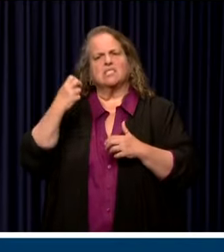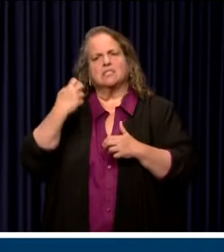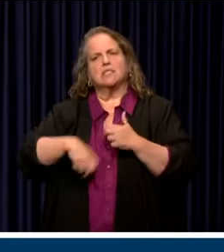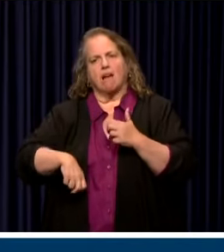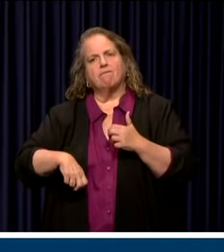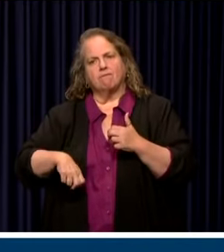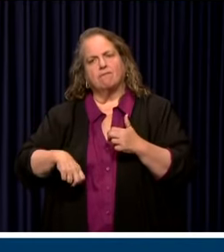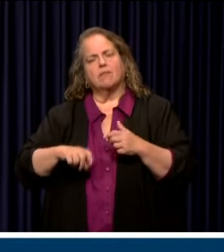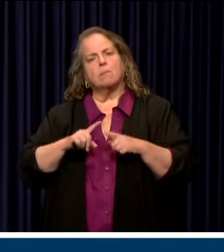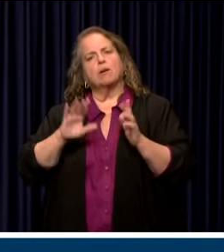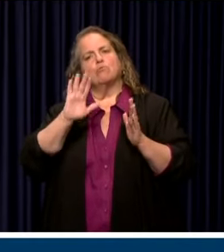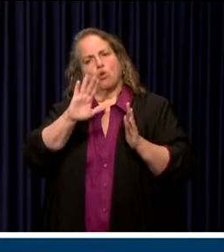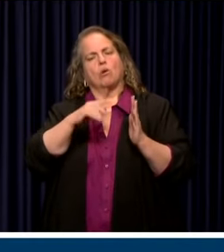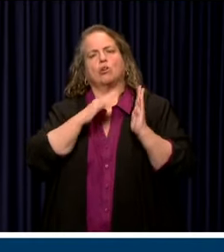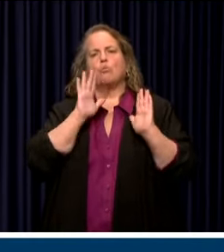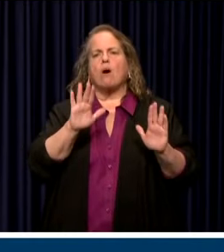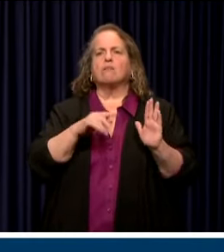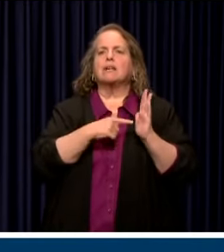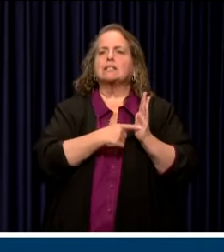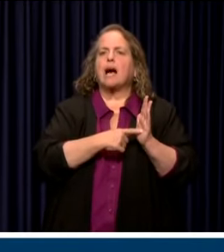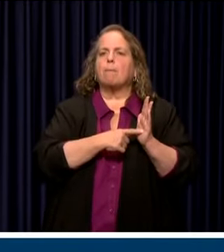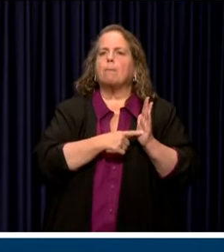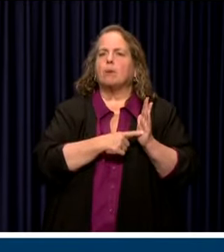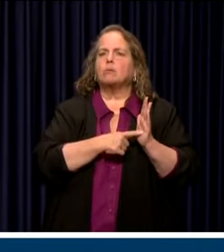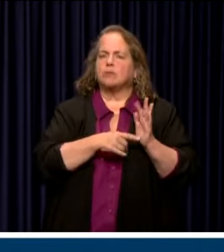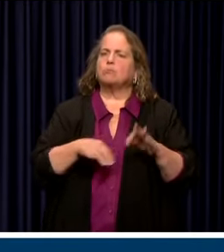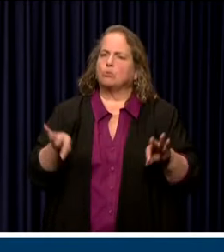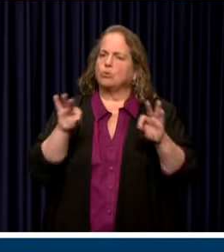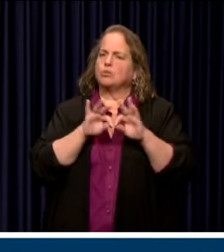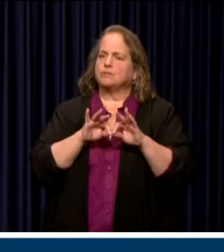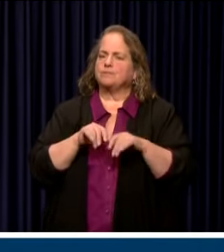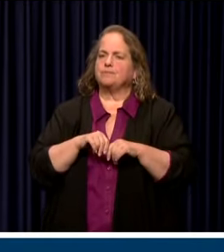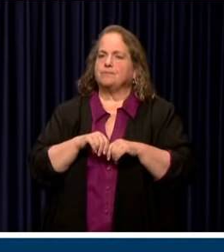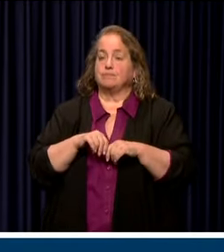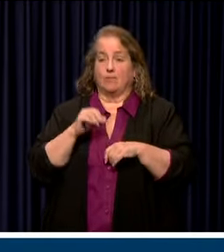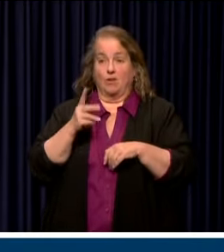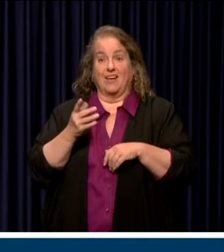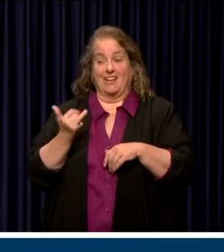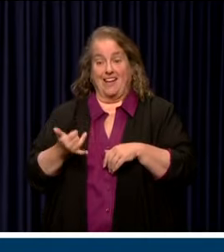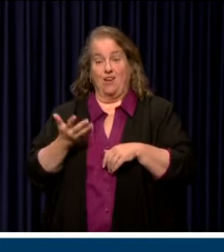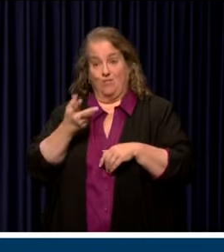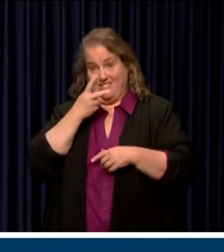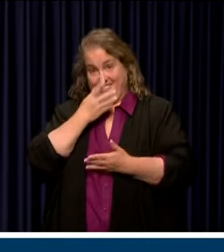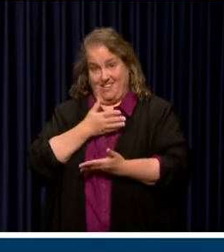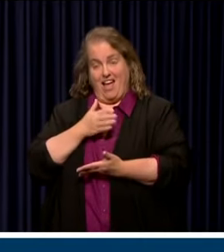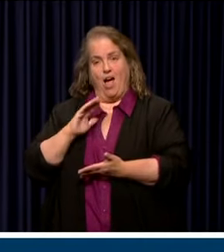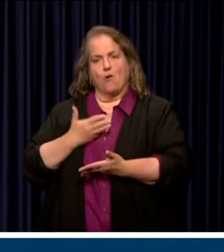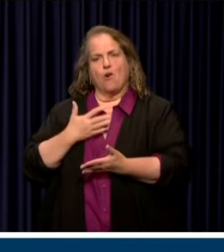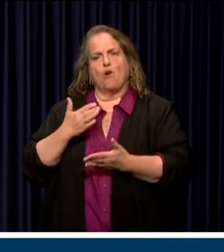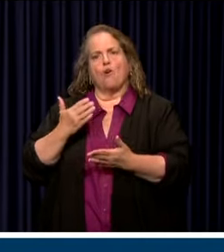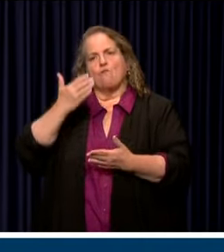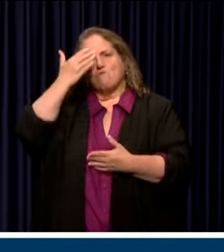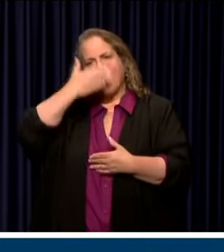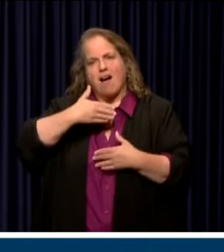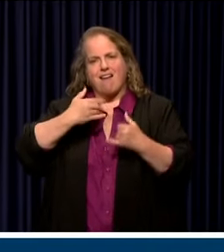REOPENING ARE STILL GOING TO HAVE TO BE HEALTHY AT HOM. SO THESE VIRTUAL OPTIONS OF COMMUNICATION ARE REALLY